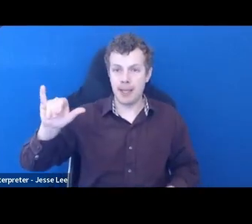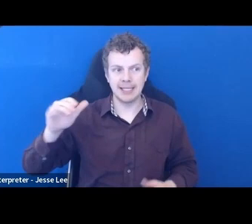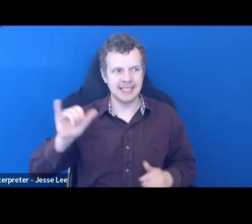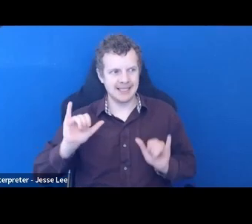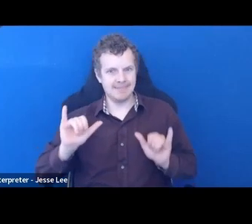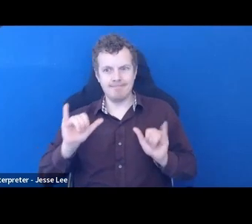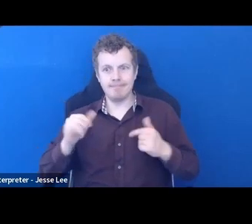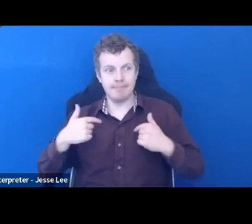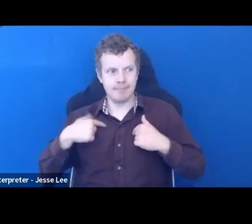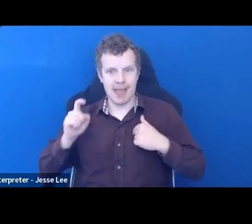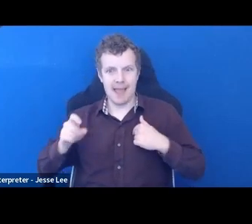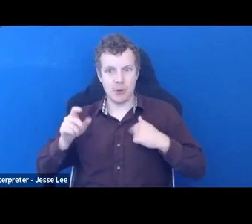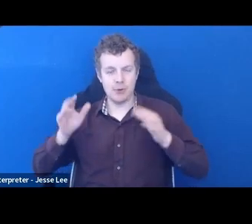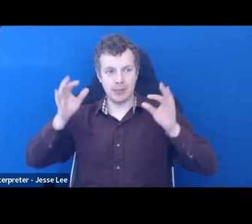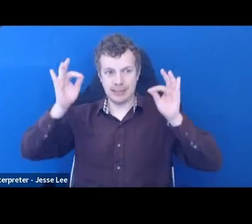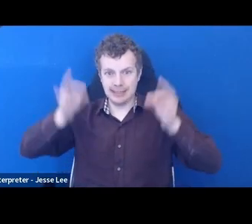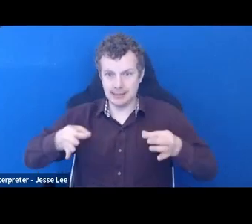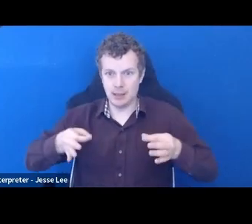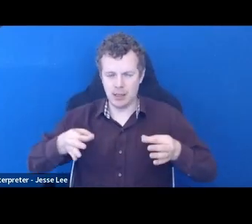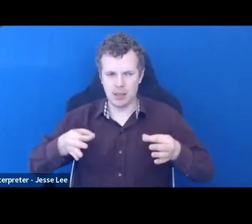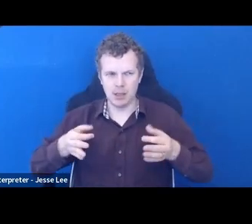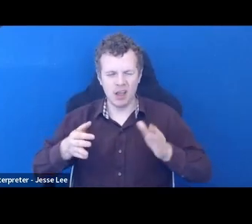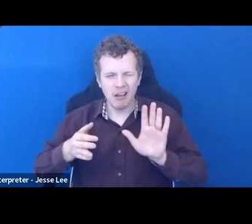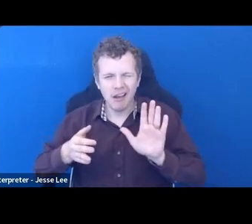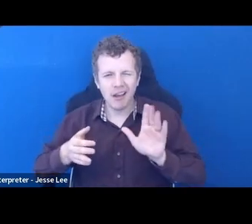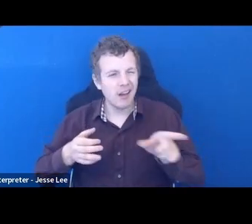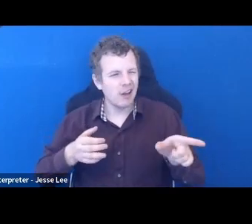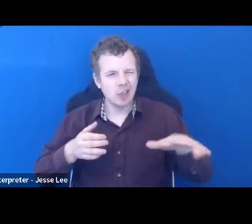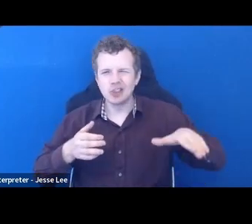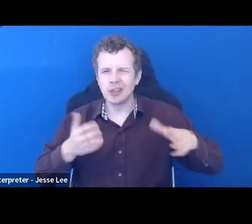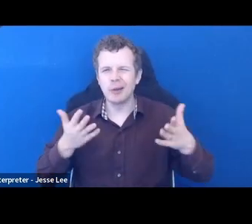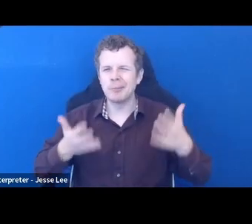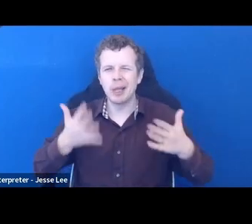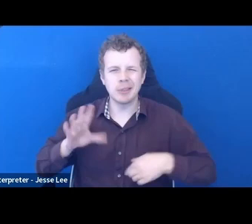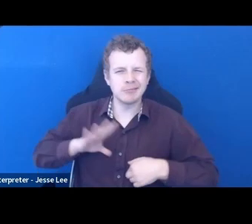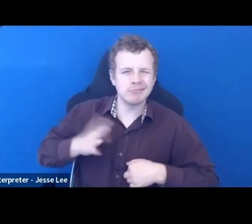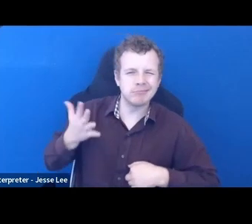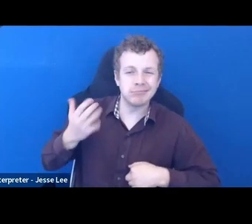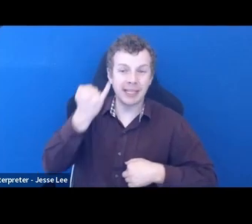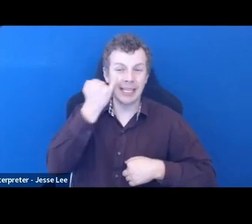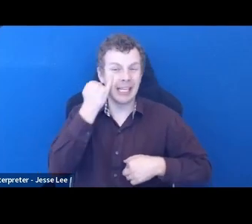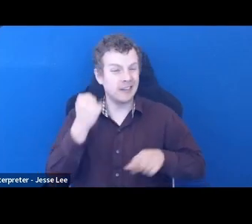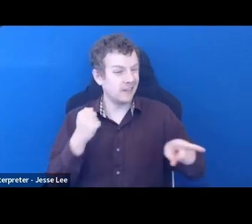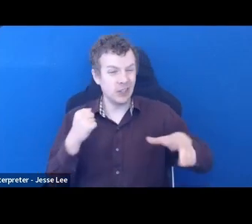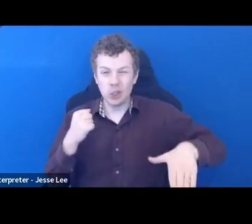But what if my child doesn't want that decision that I've made for them when they grow up in a few years.